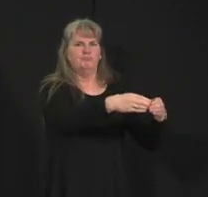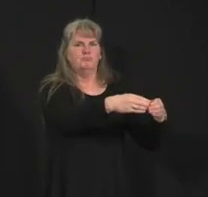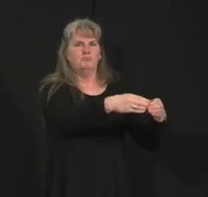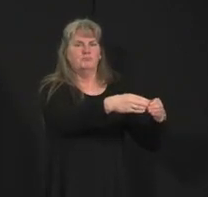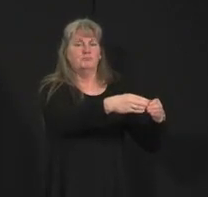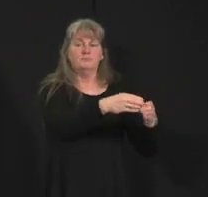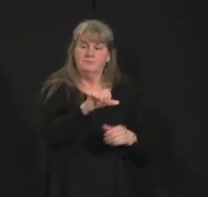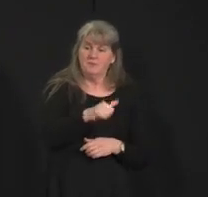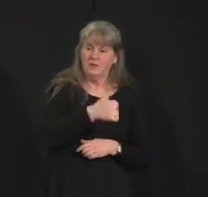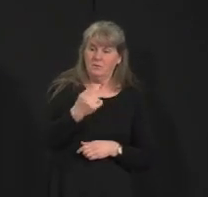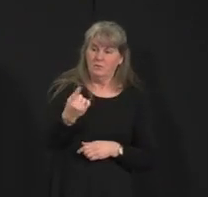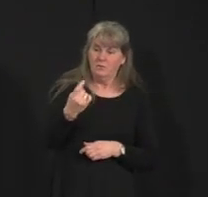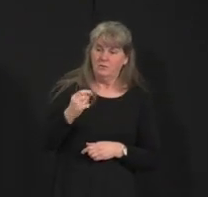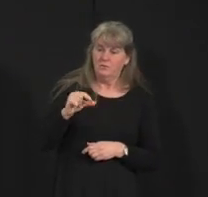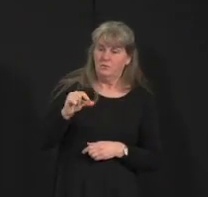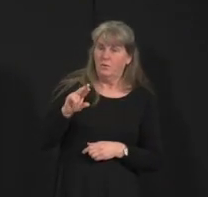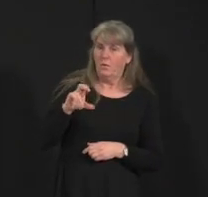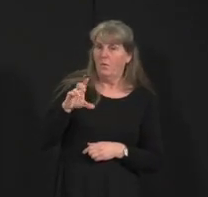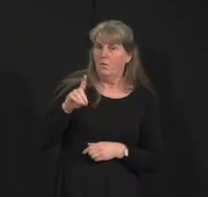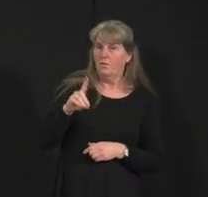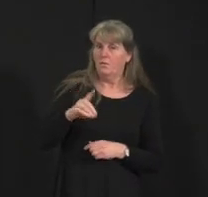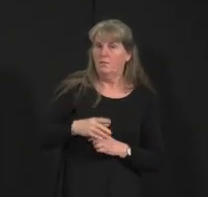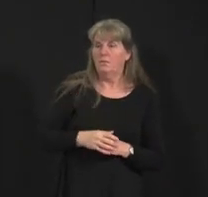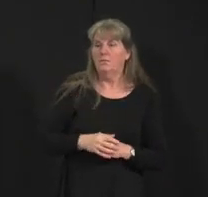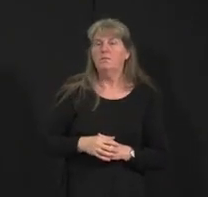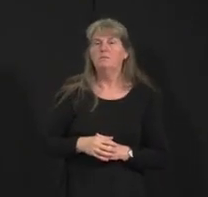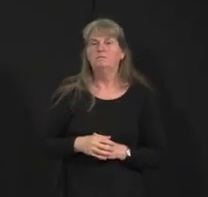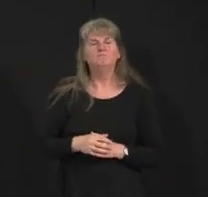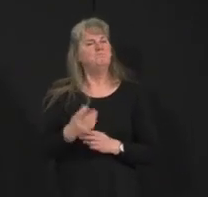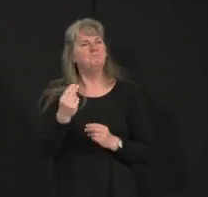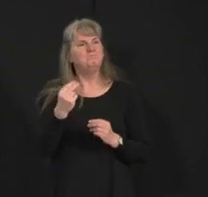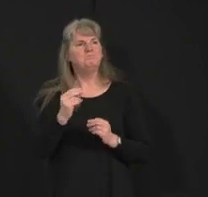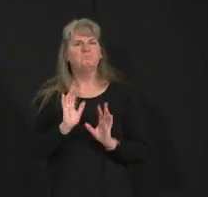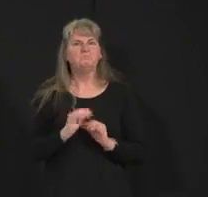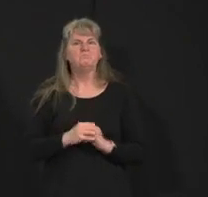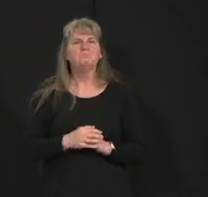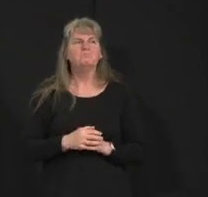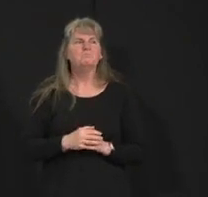Follow-up? Reporter: Nope.